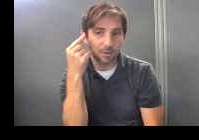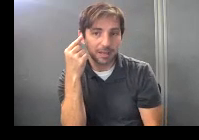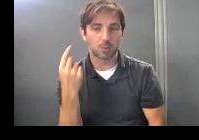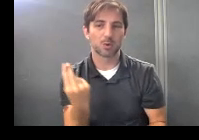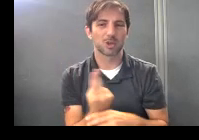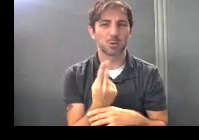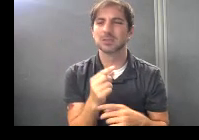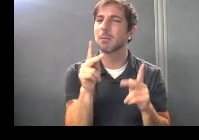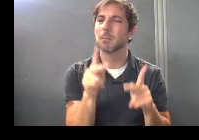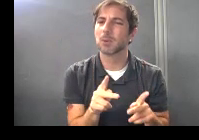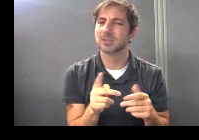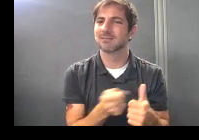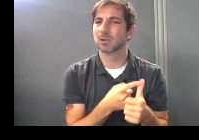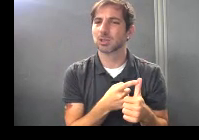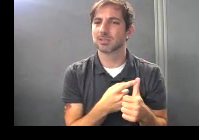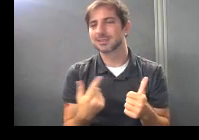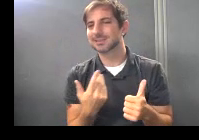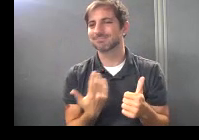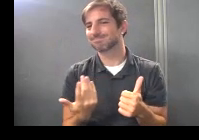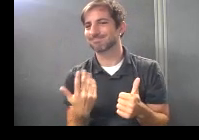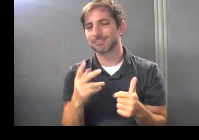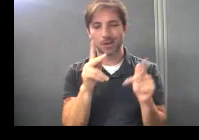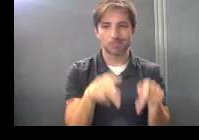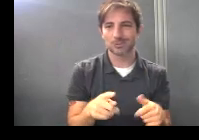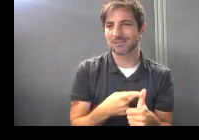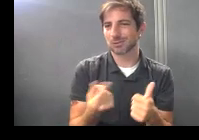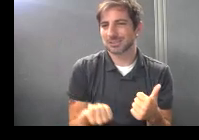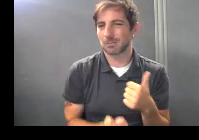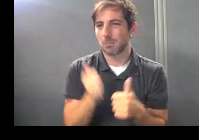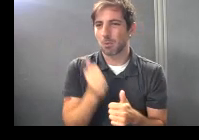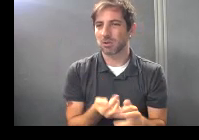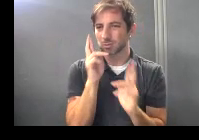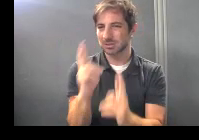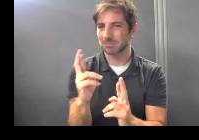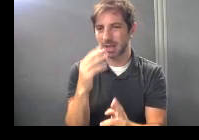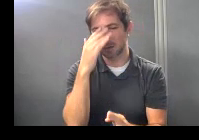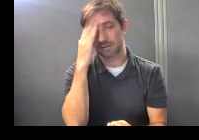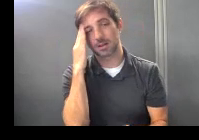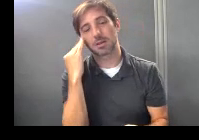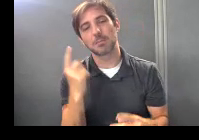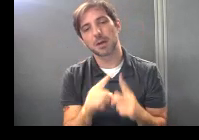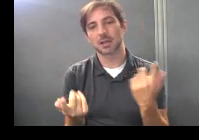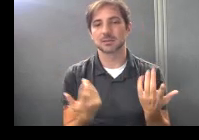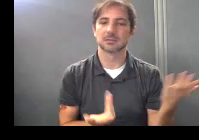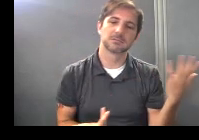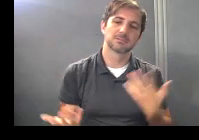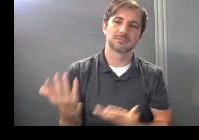BECAUSE IT APPEARS TO BE THE MOST RESPECTFUL, BUT SOME OF US ARE MIXING IT UP A BIT.